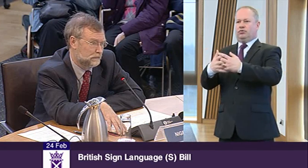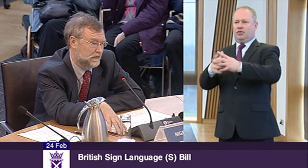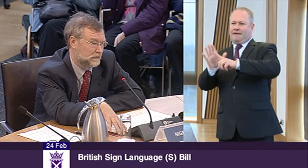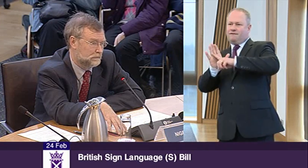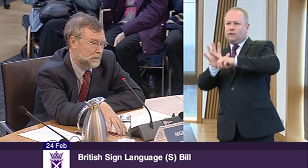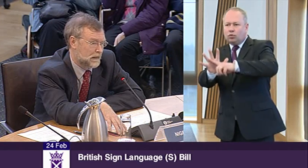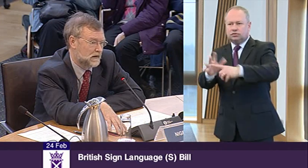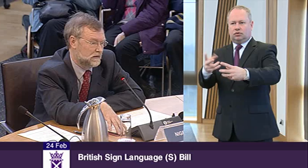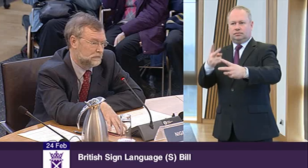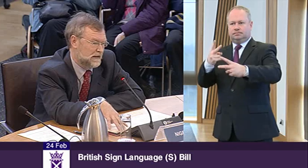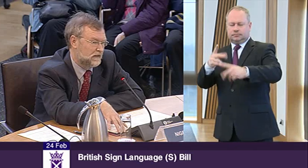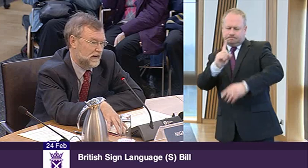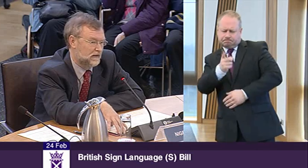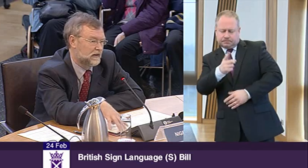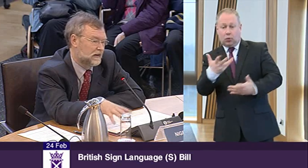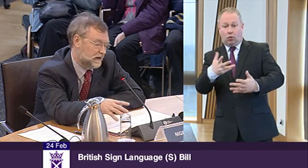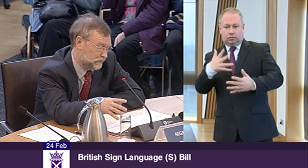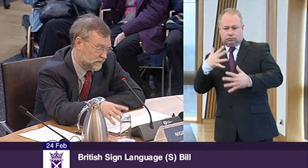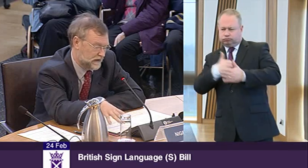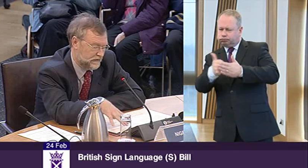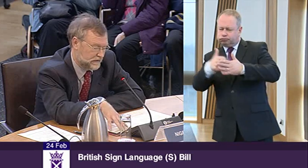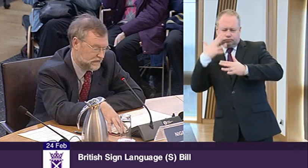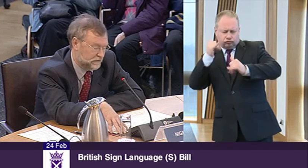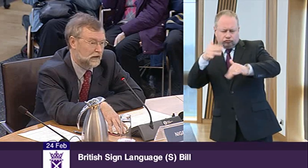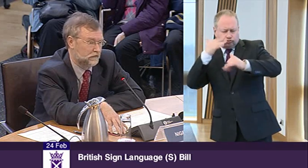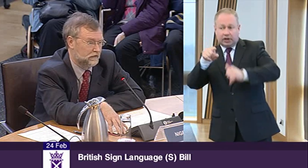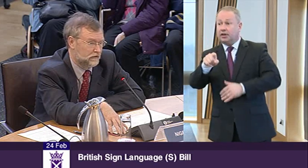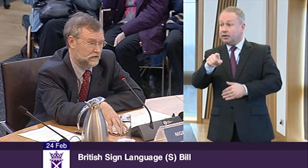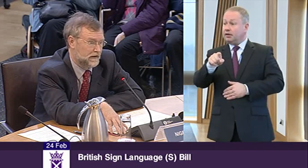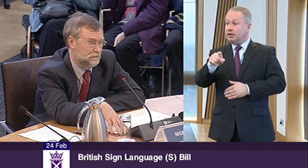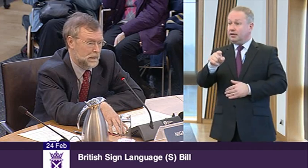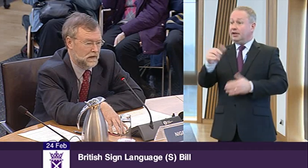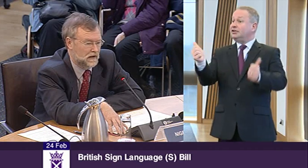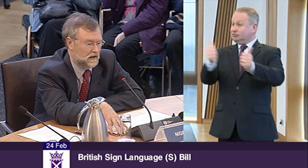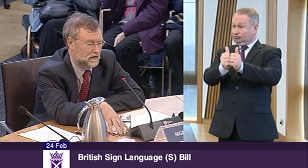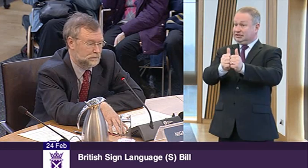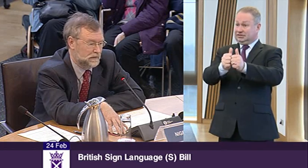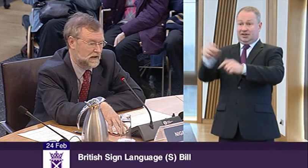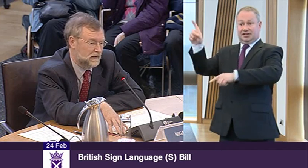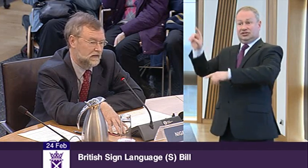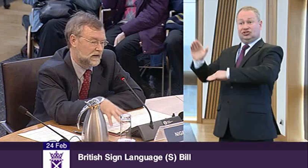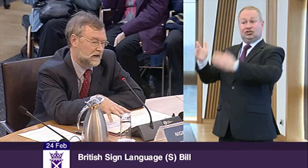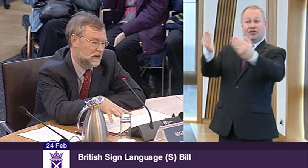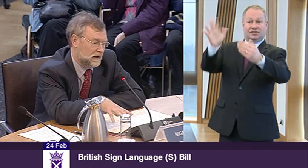and monitoring issue. I agree that there is inconsistency; there is a need to ensure consistency